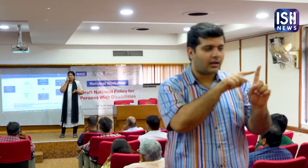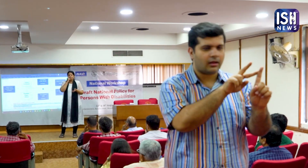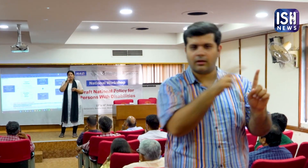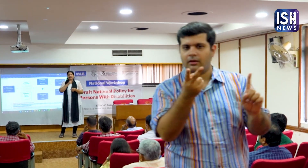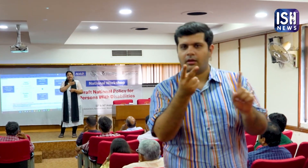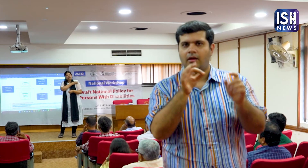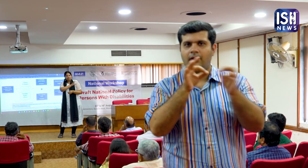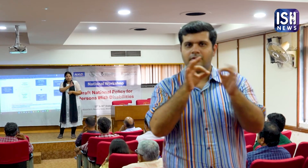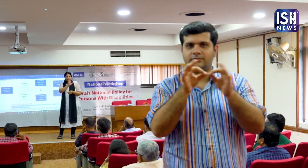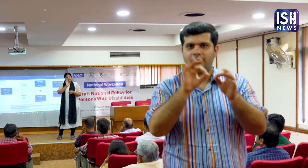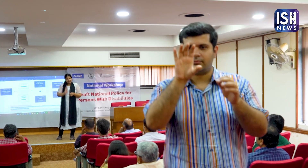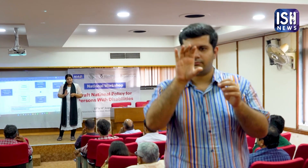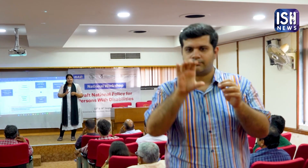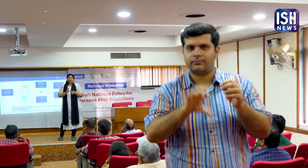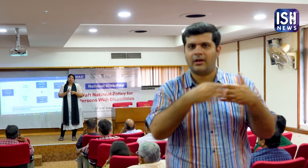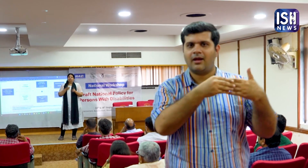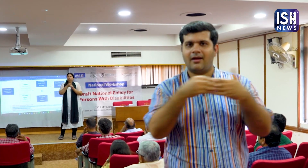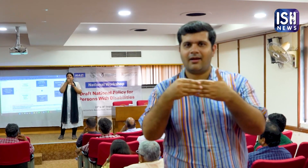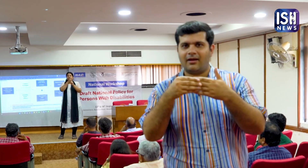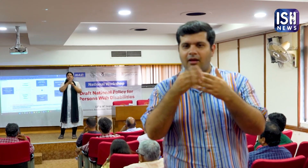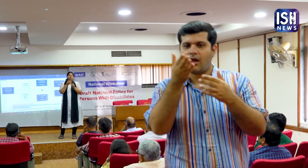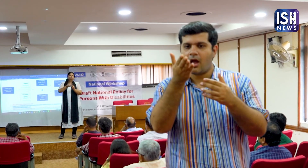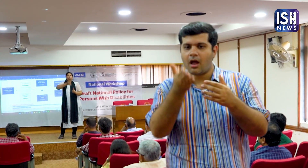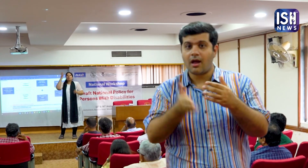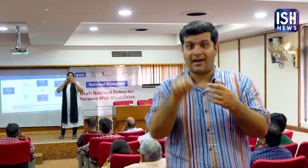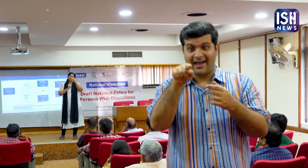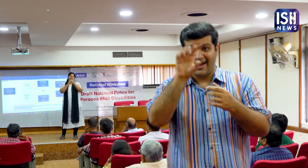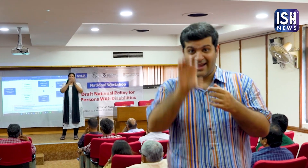The Draft National Policy for PWD Consists of guidelines for people to understand.